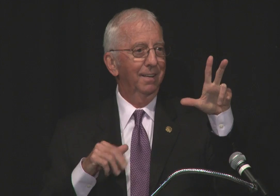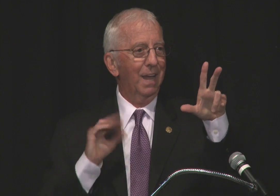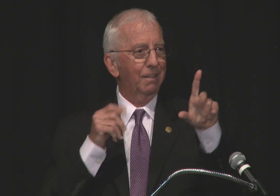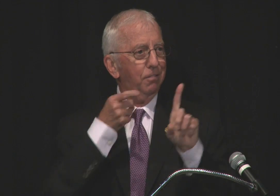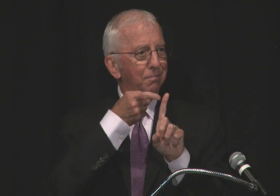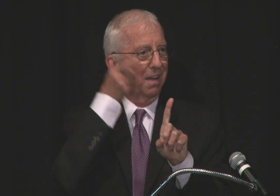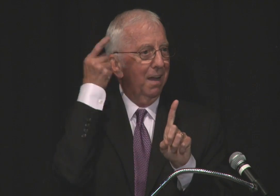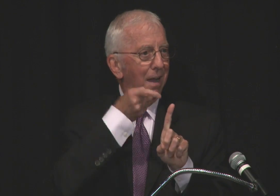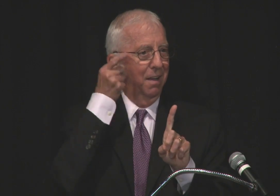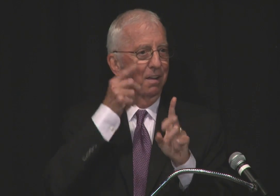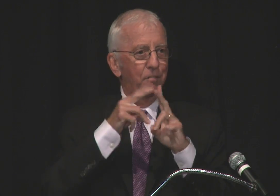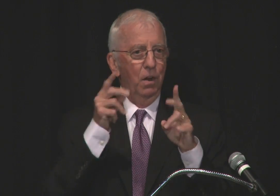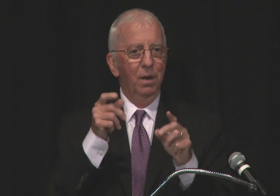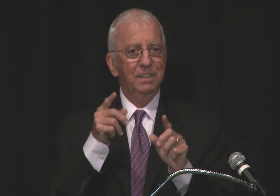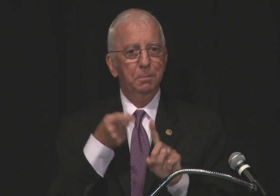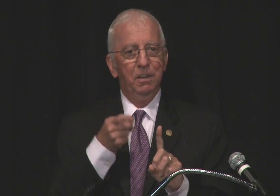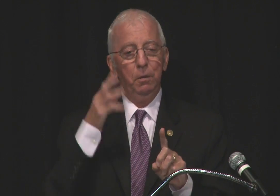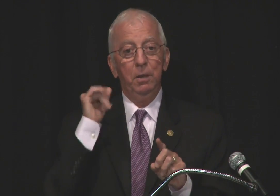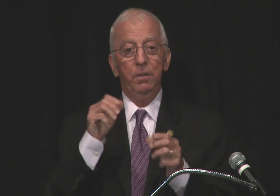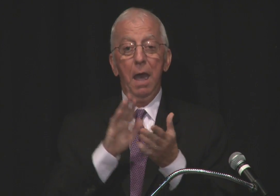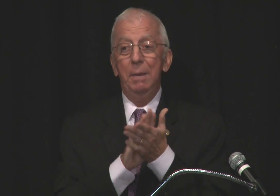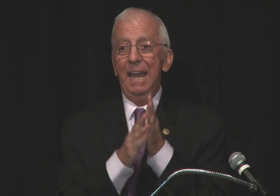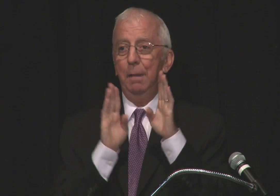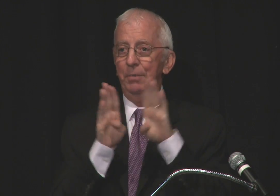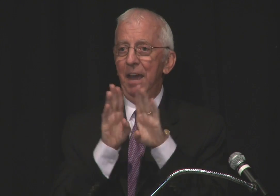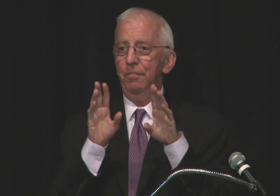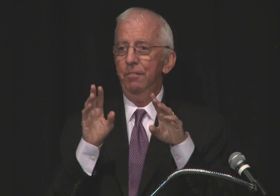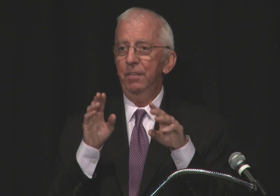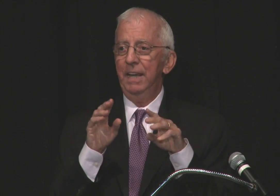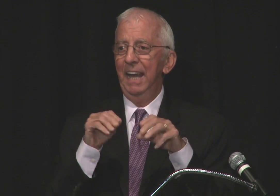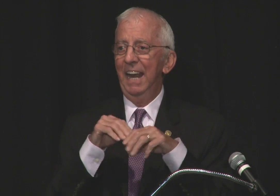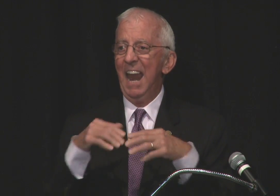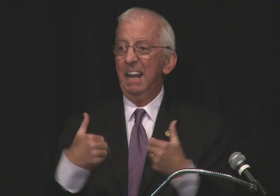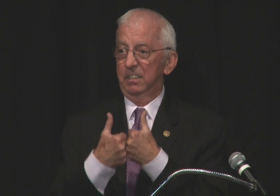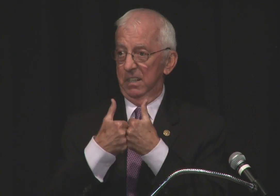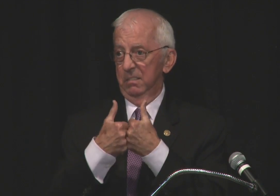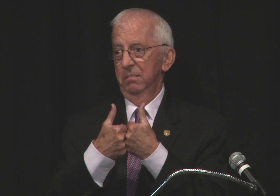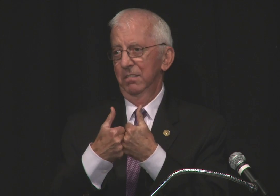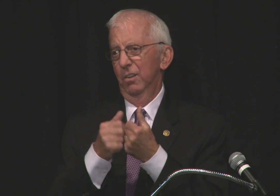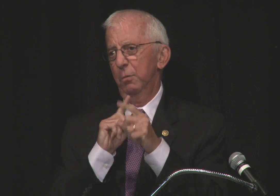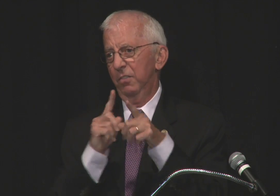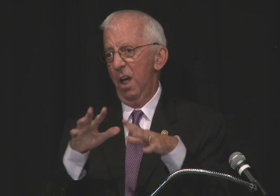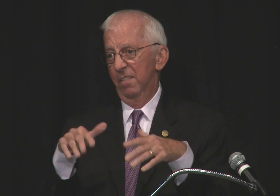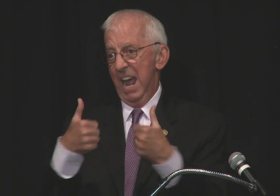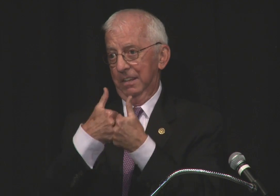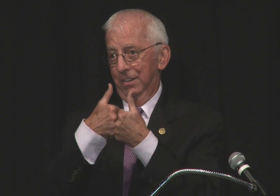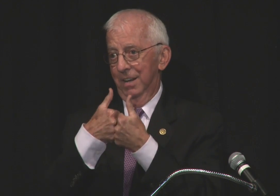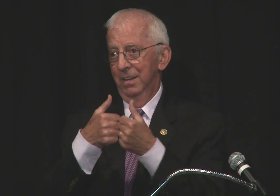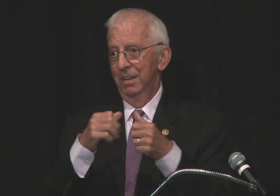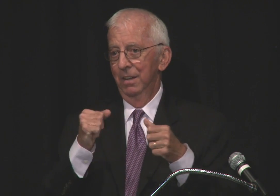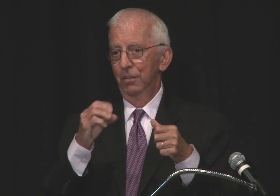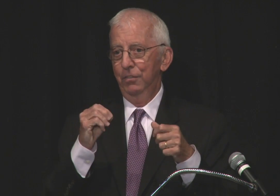That's very specific because I became deaf in an accident, as a result of an accident.